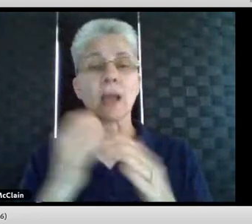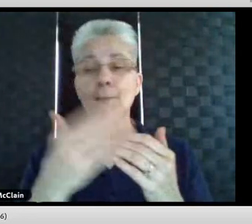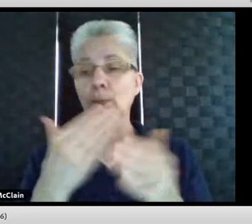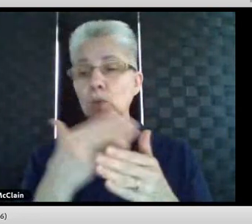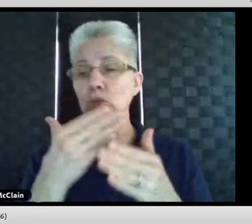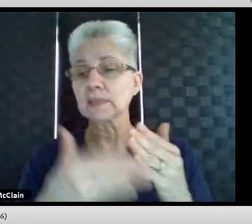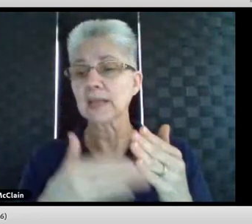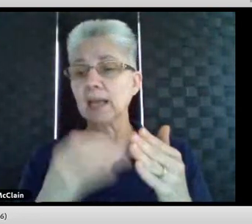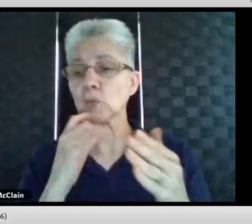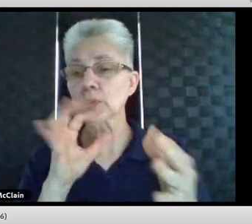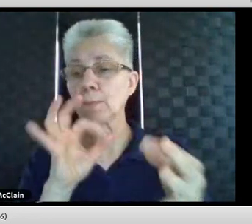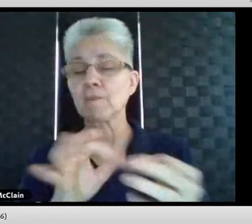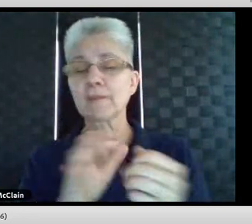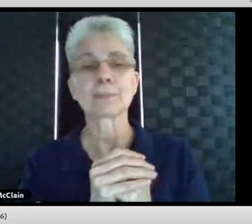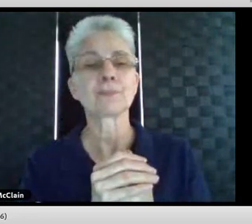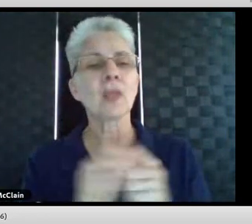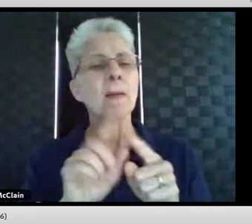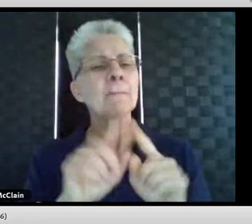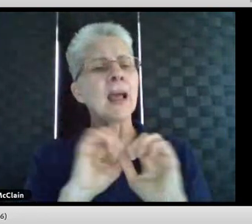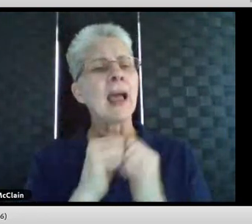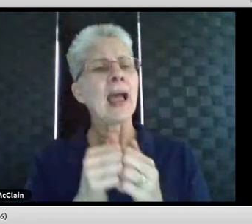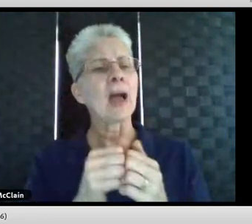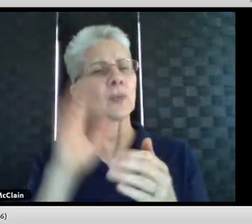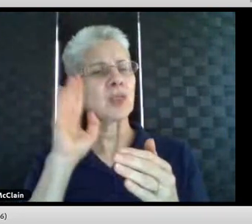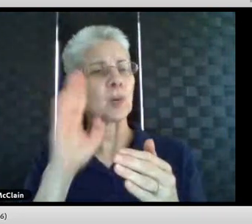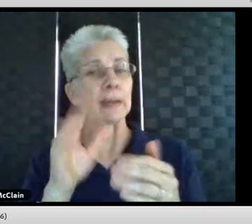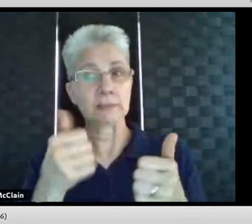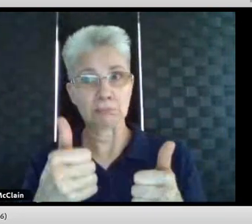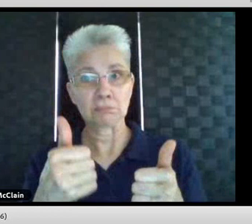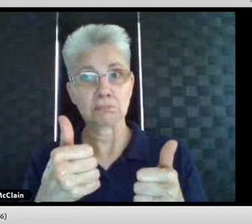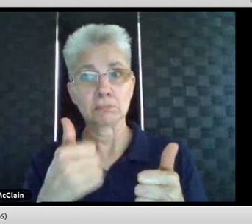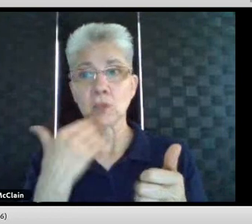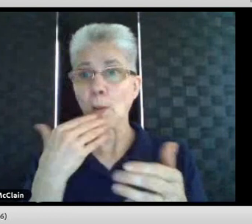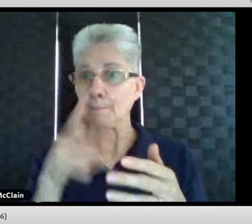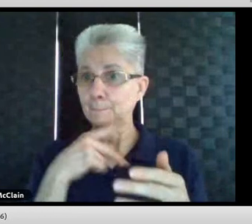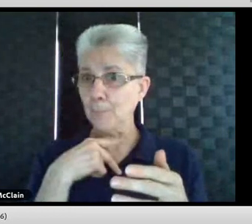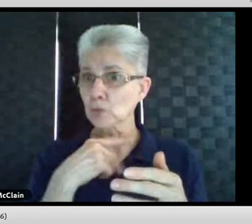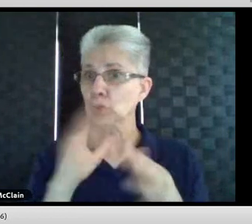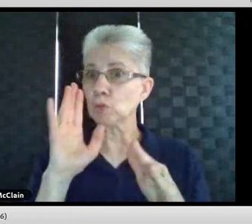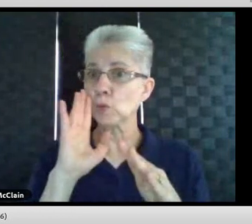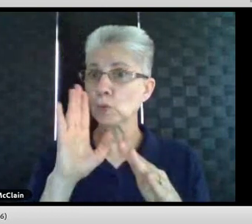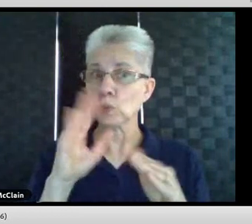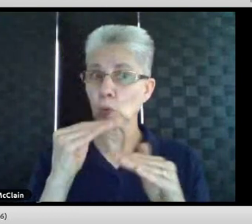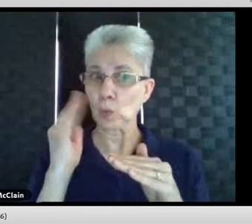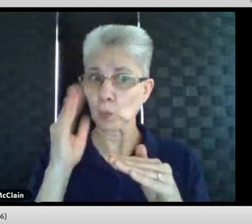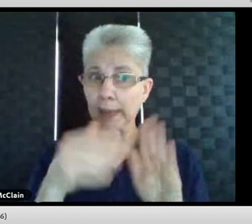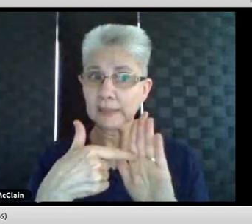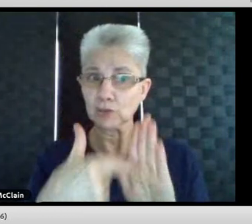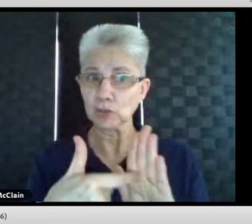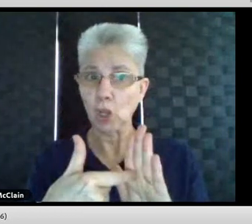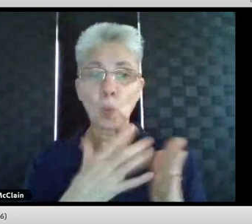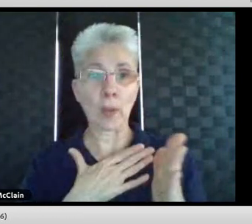so it's perfect, but how was the greeting? Was a personal greeting send and indicated willingness to help?